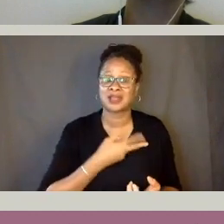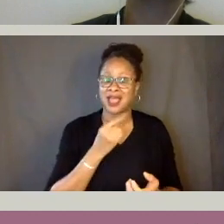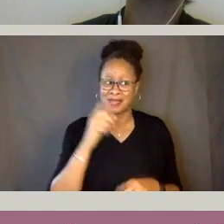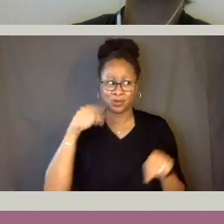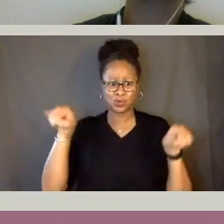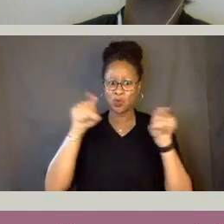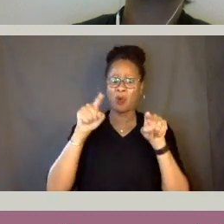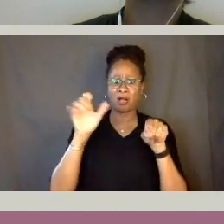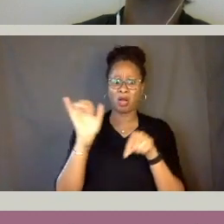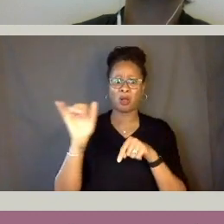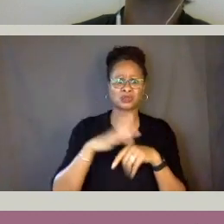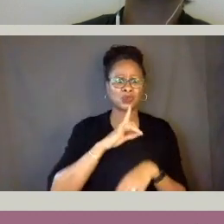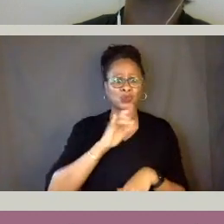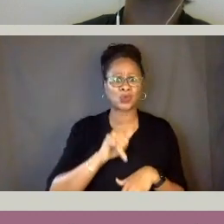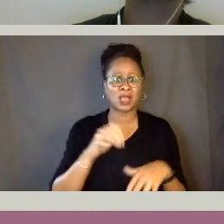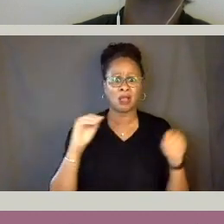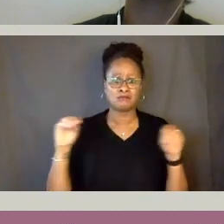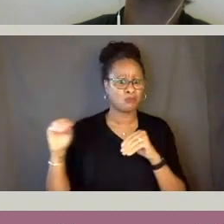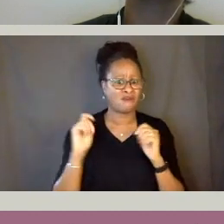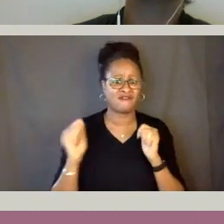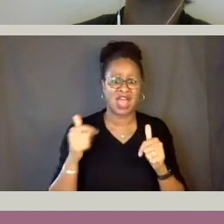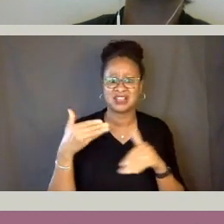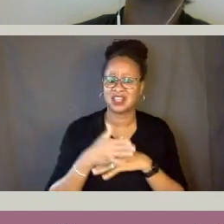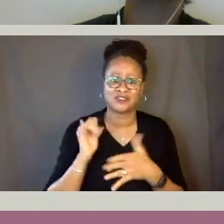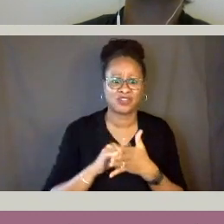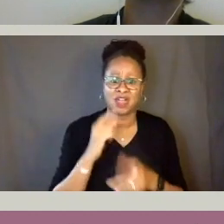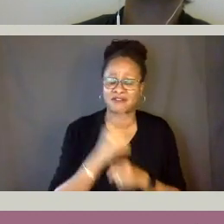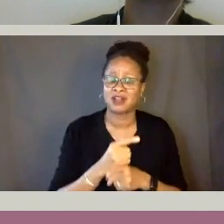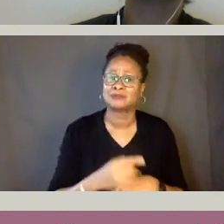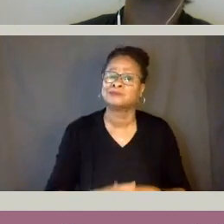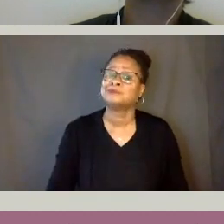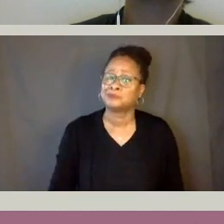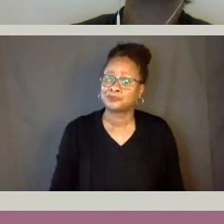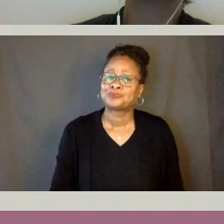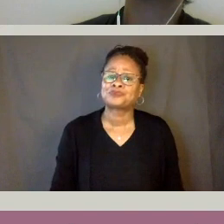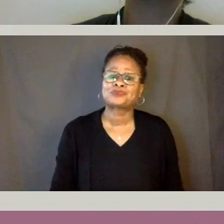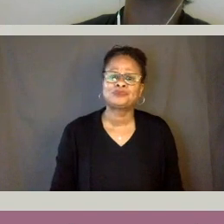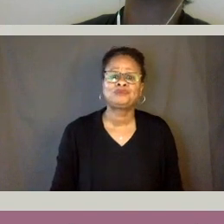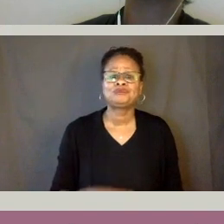I mean, you really moved fast after that. Well, we were able to pivot.